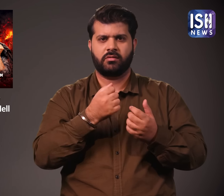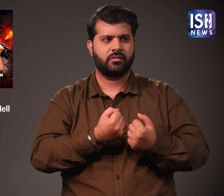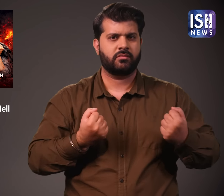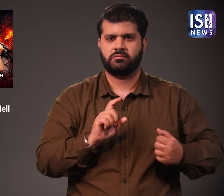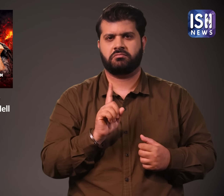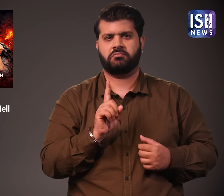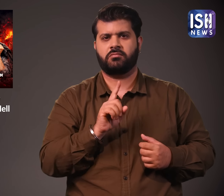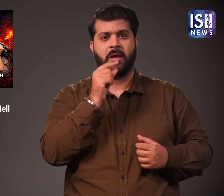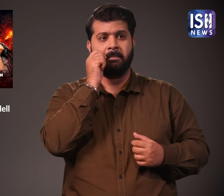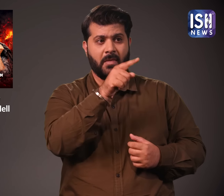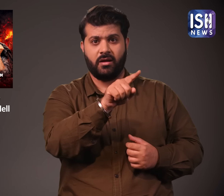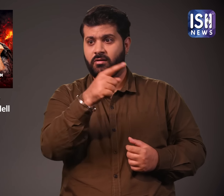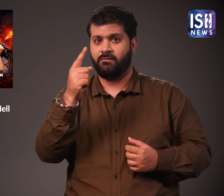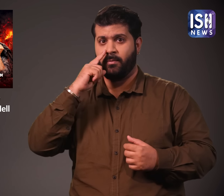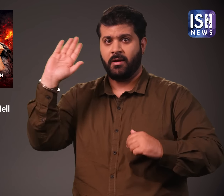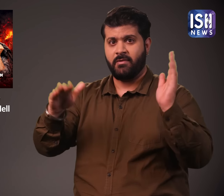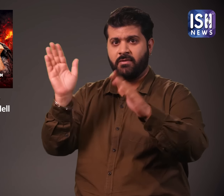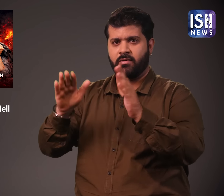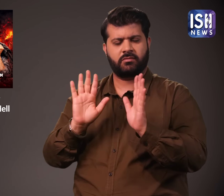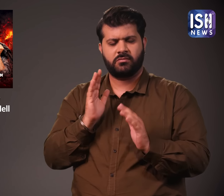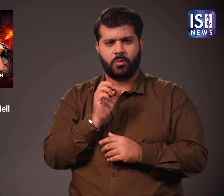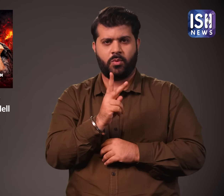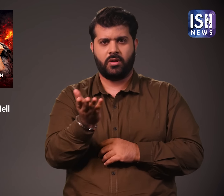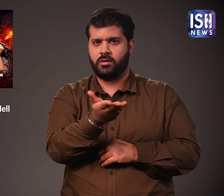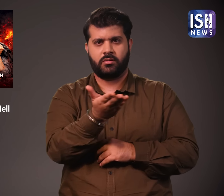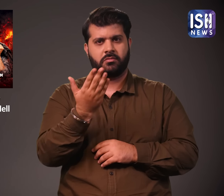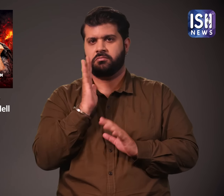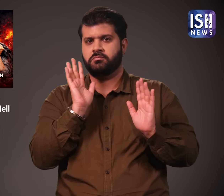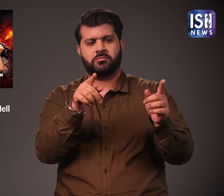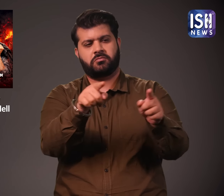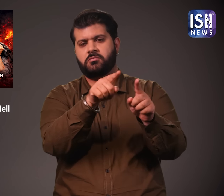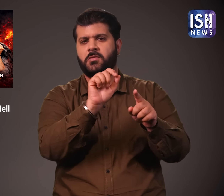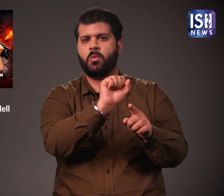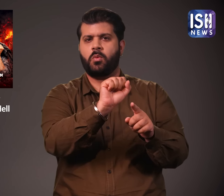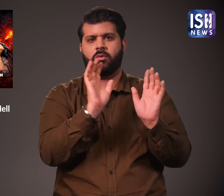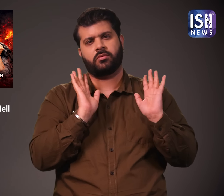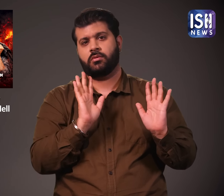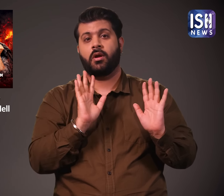Women had very limited ability to speak against the violence and was often treated as a private matter.